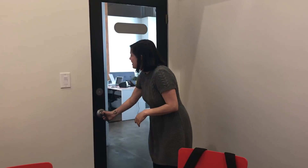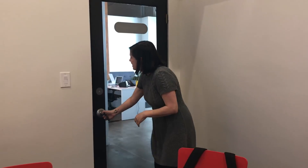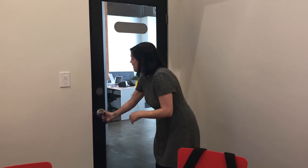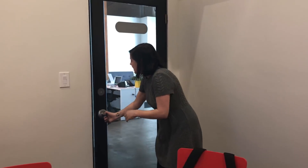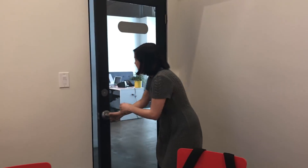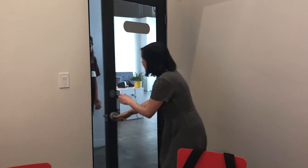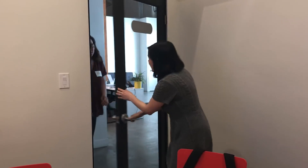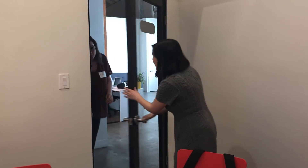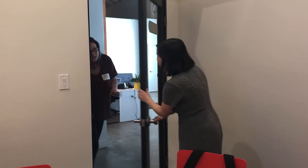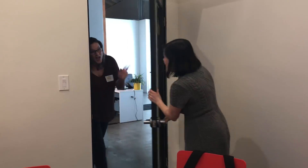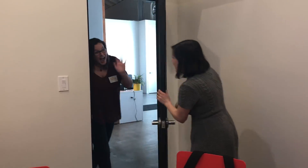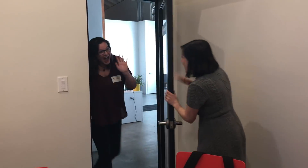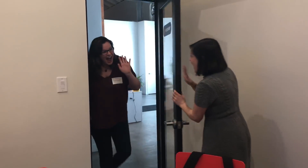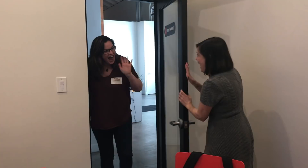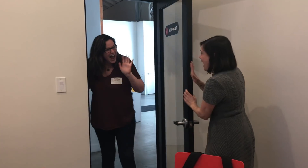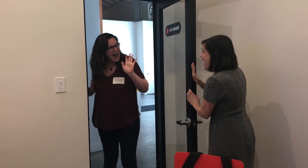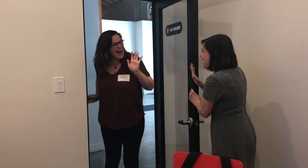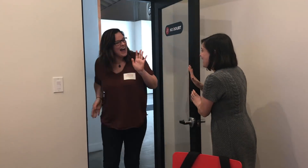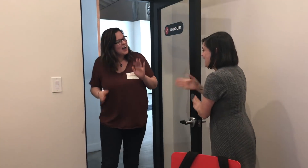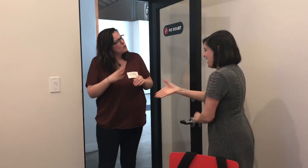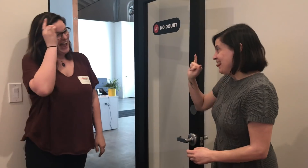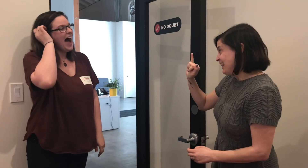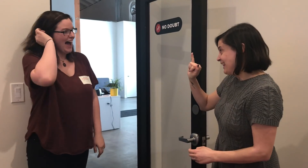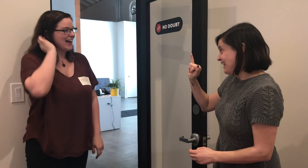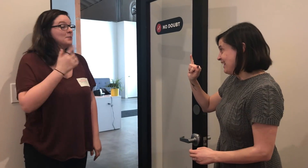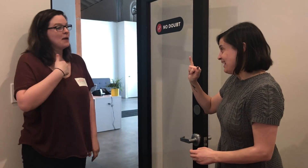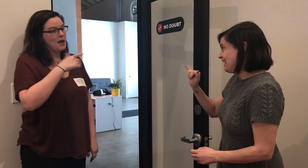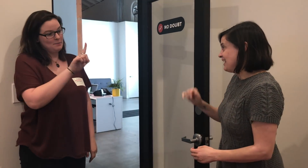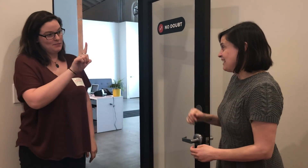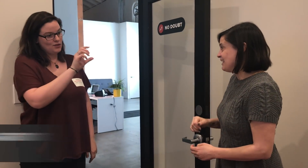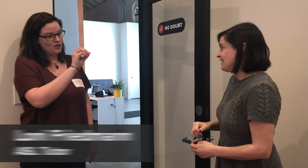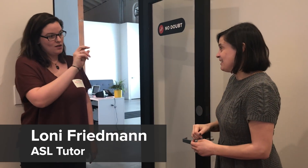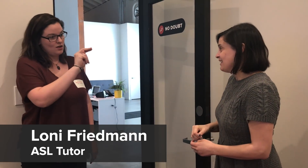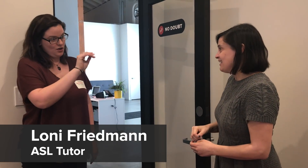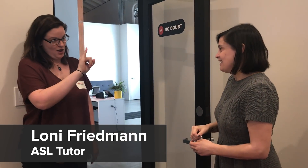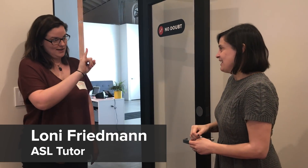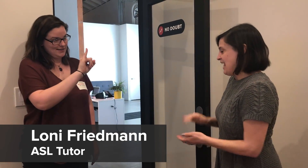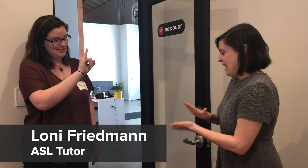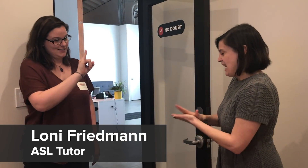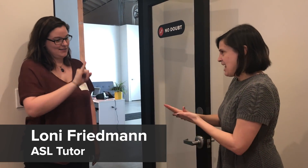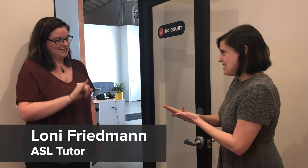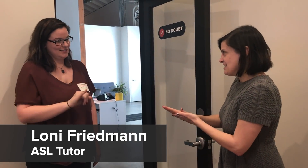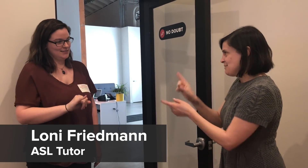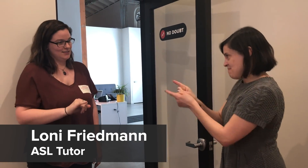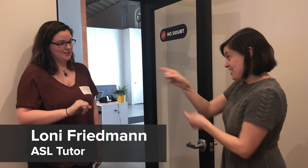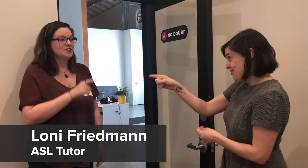And then I actually started working with an ASL tutor, Loni. We just had our first meeting and it was really intimidating at first.